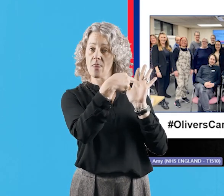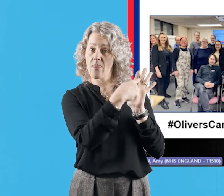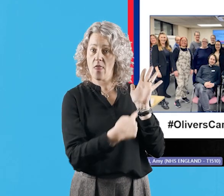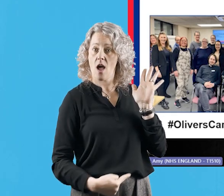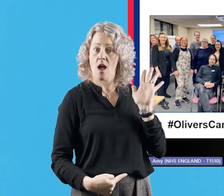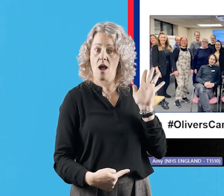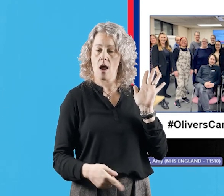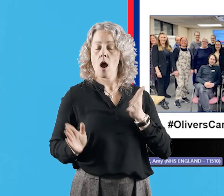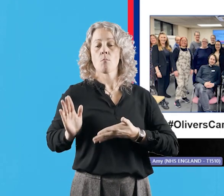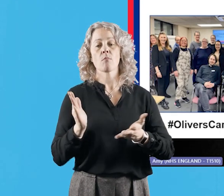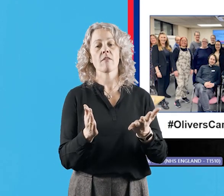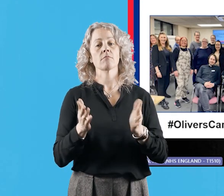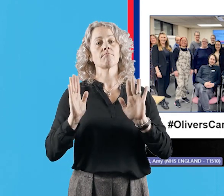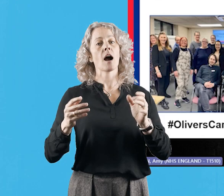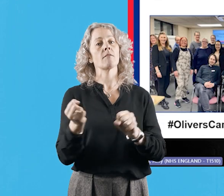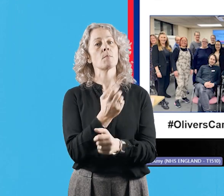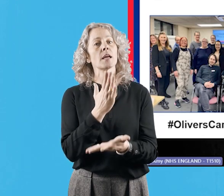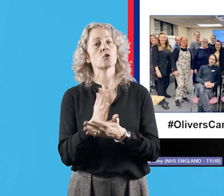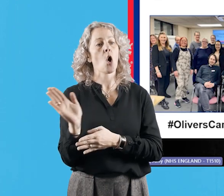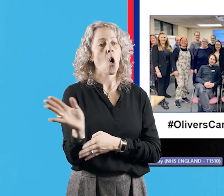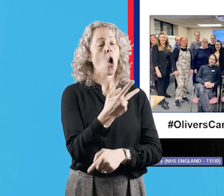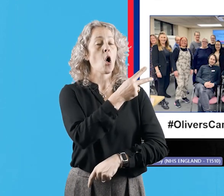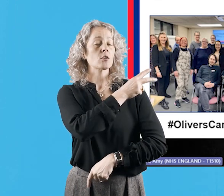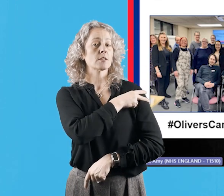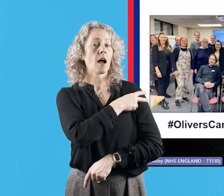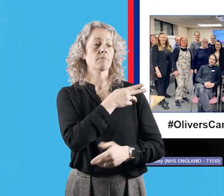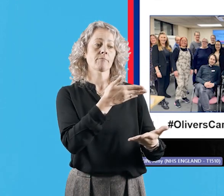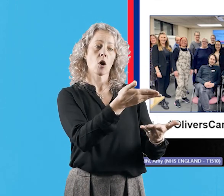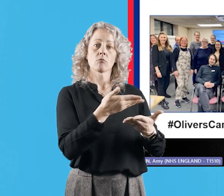that providers need to ensure that all staff receive the